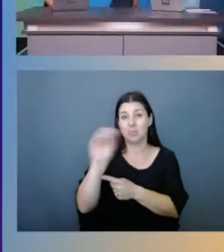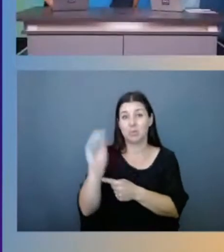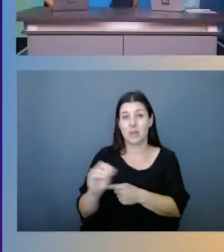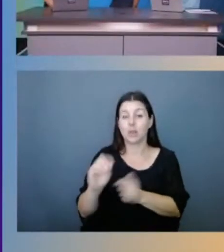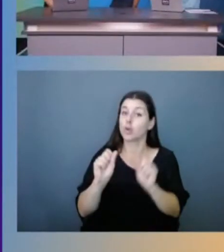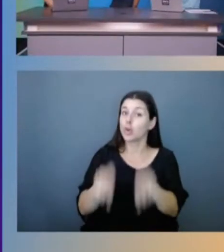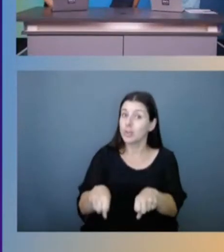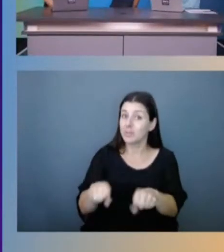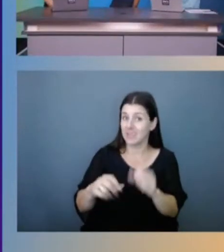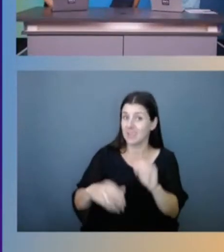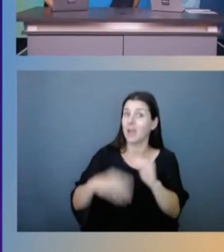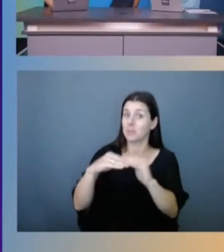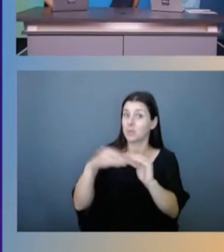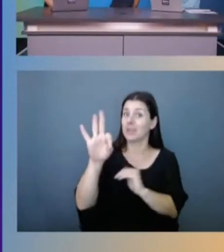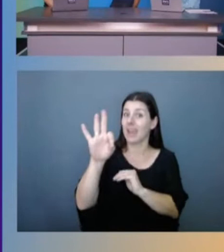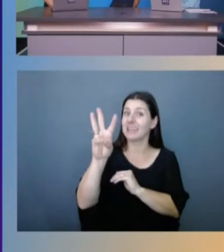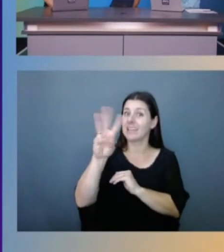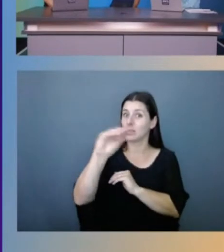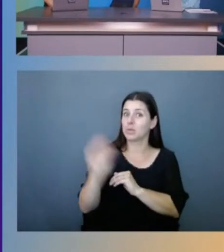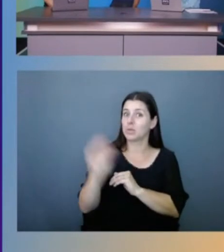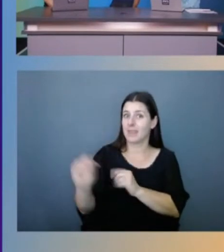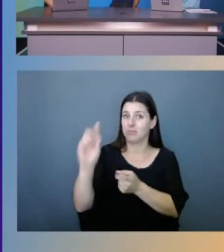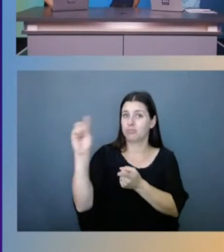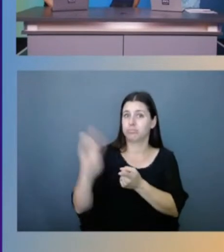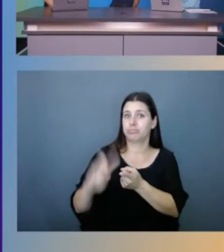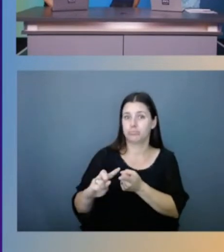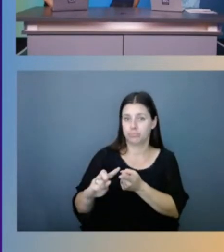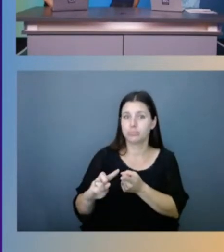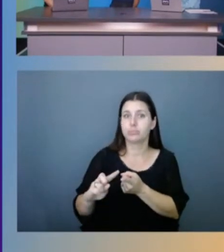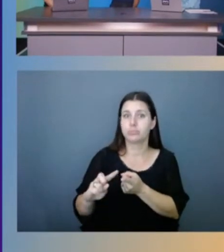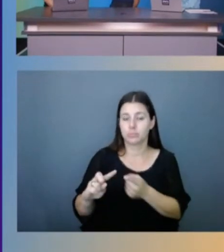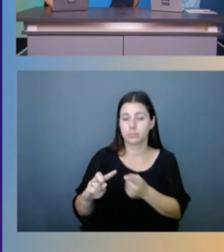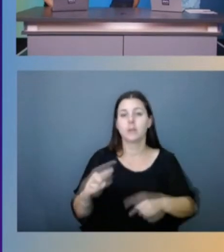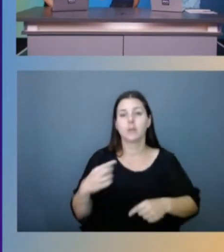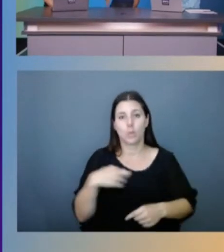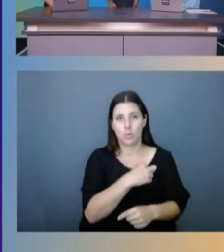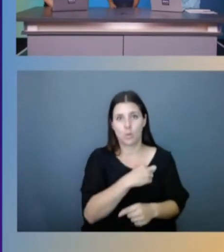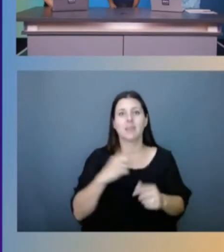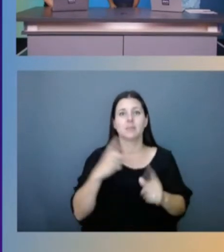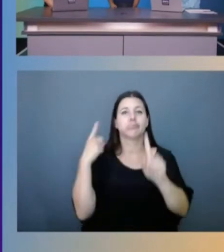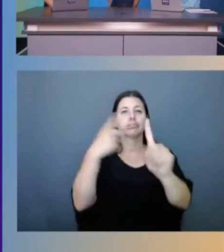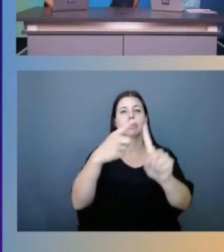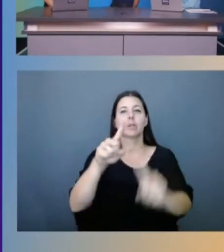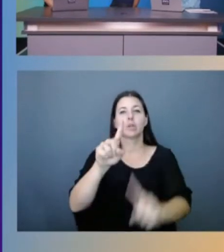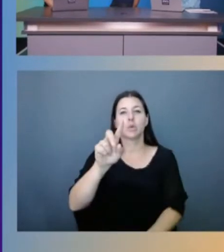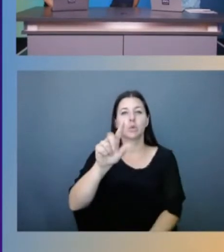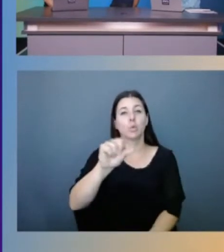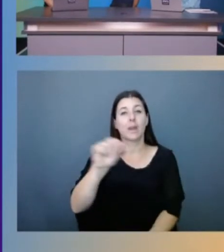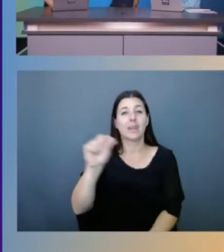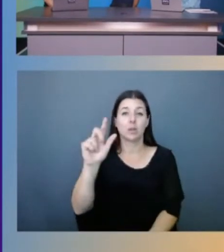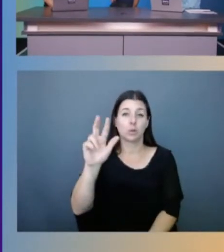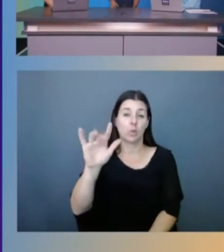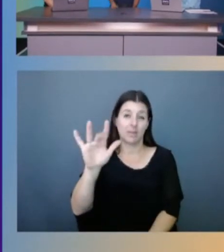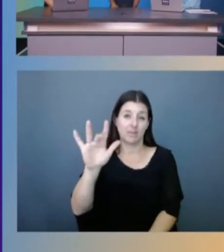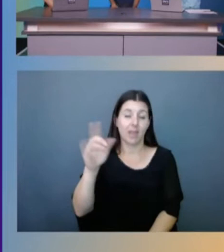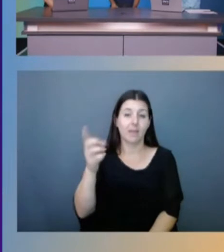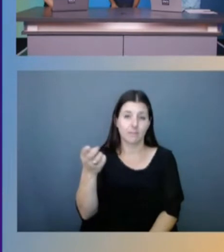once we are powered with 100% renewable energy by 2025. And a lot of our viewers might know,